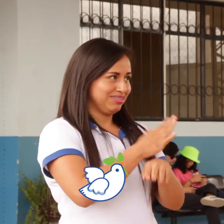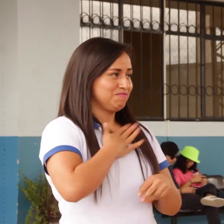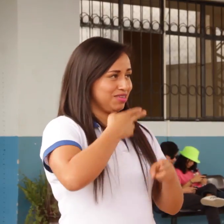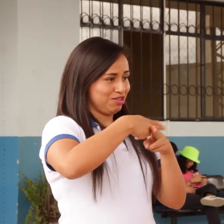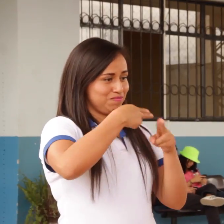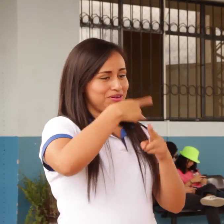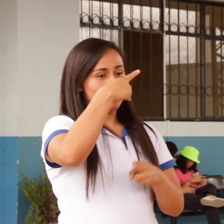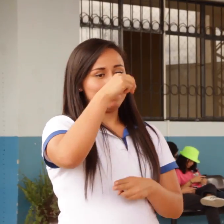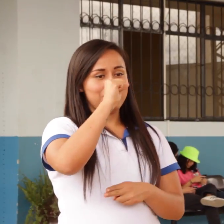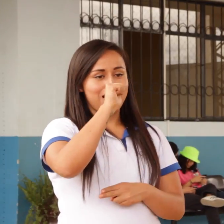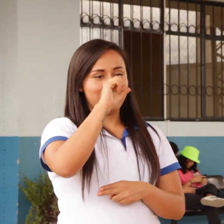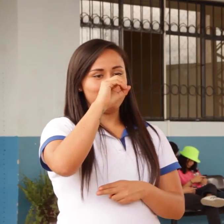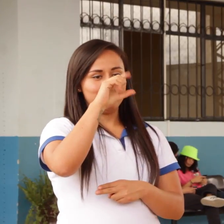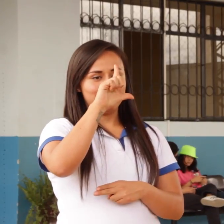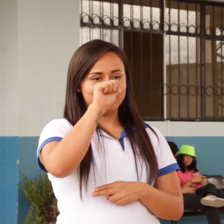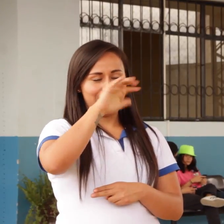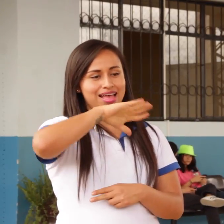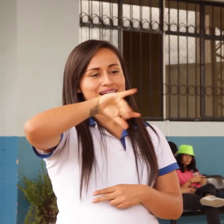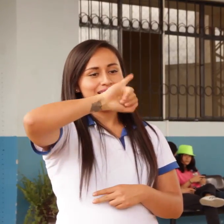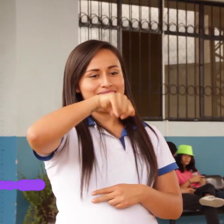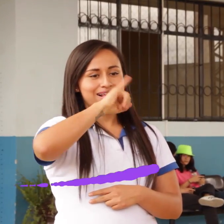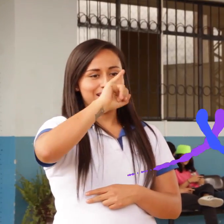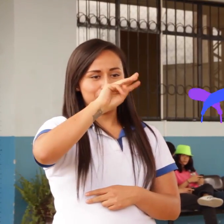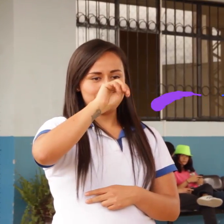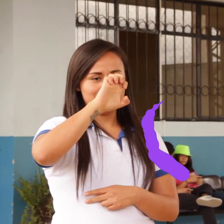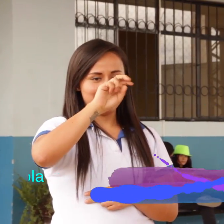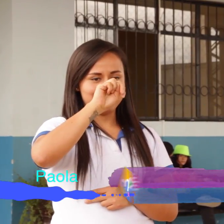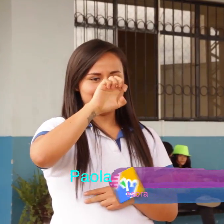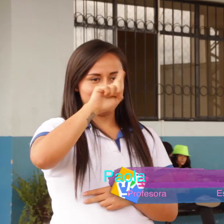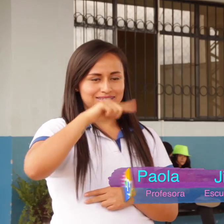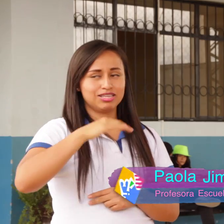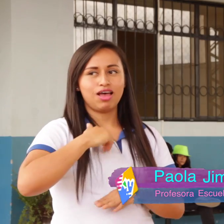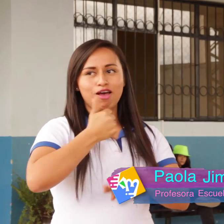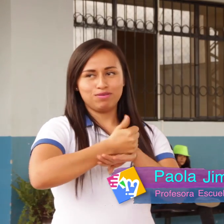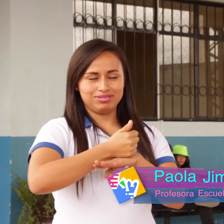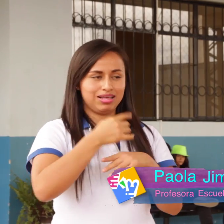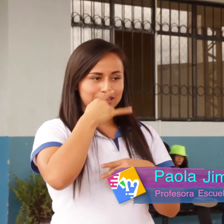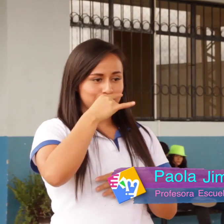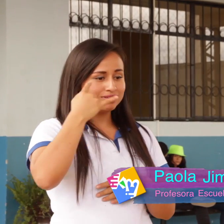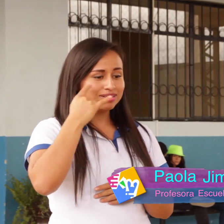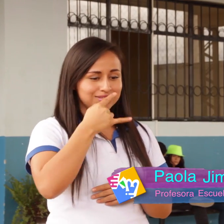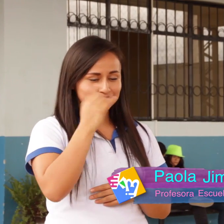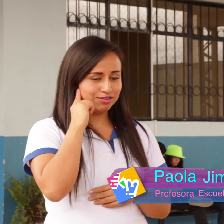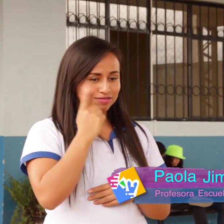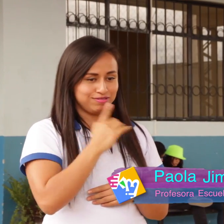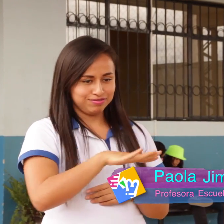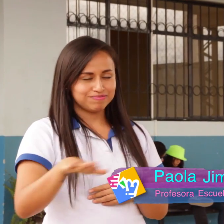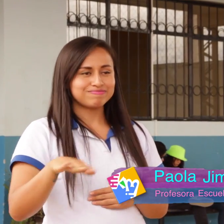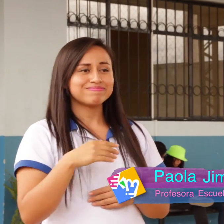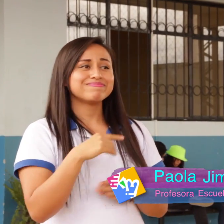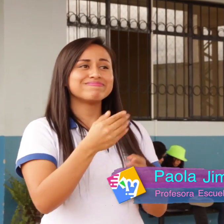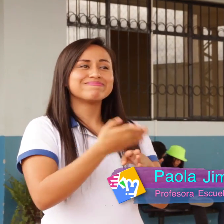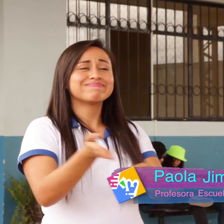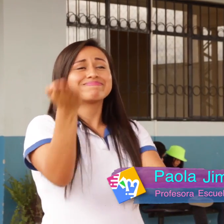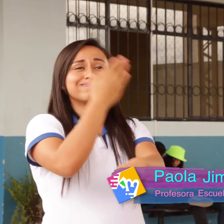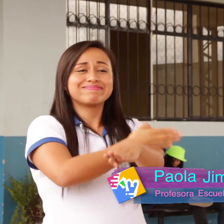Good afternoon. My name is Paola Jimenez. I work here at the school as an assistant teacher.